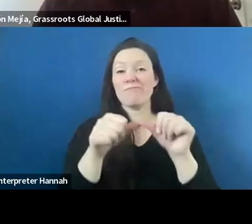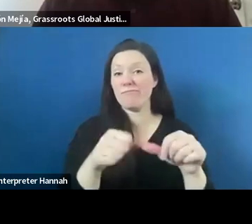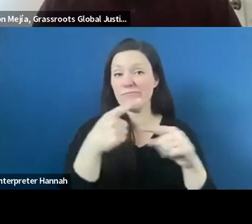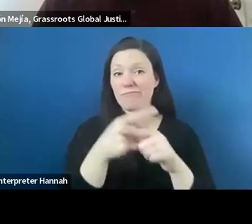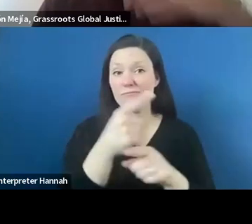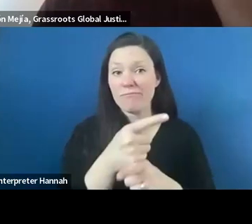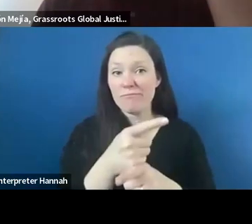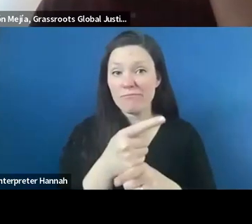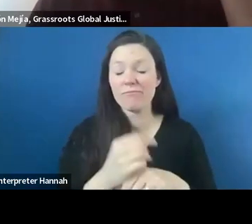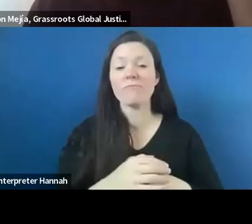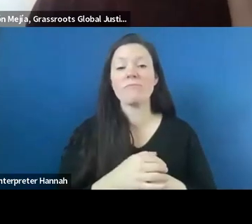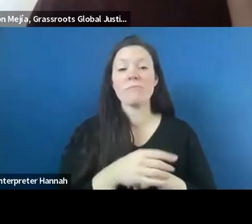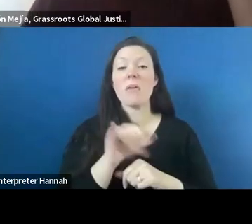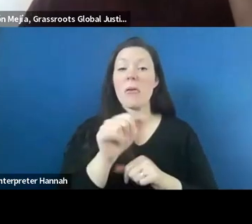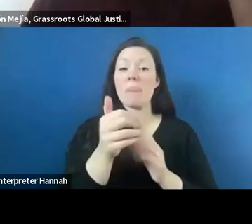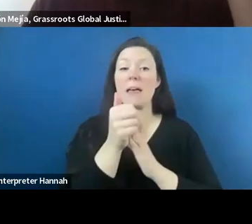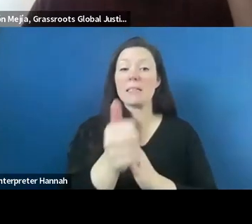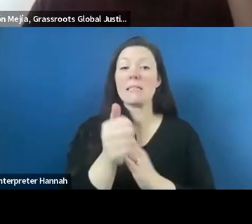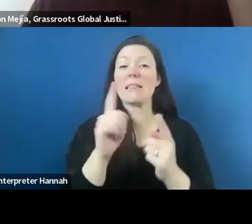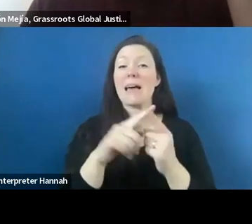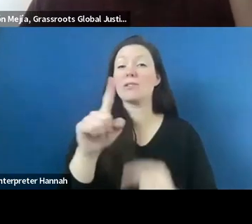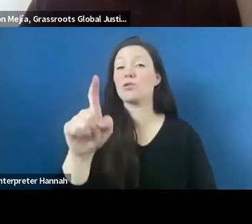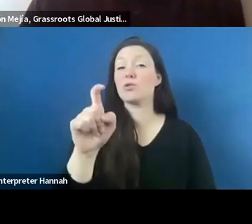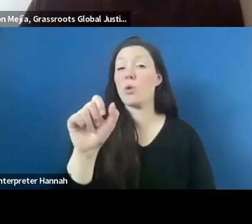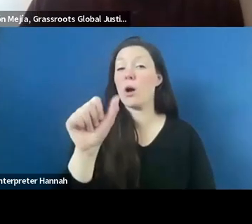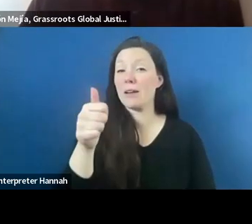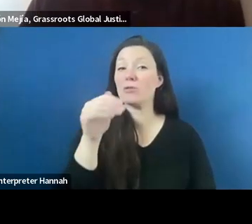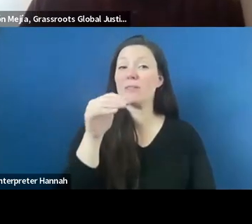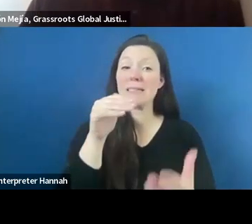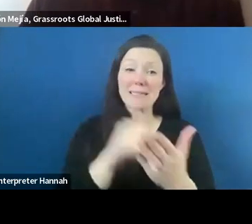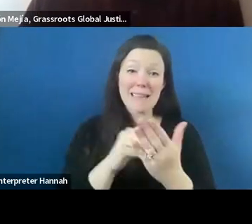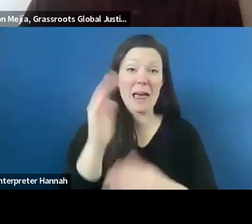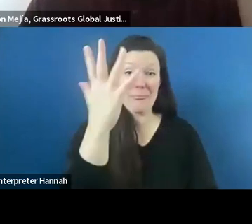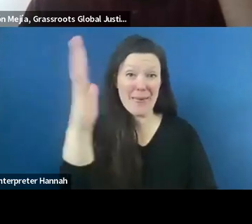has also led to the loss of 110,000 trees as the Russians